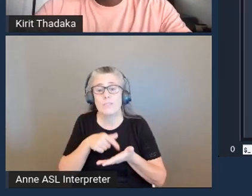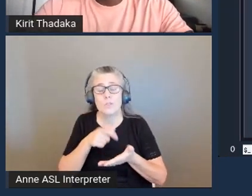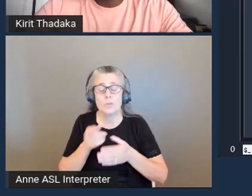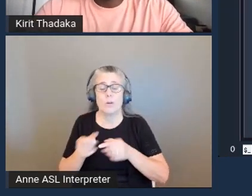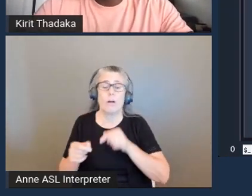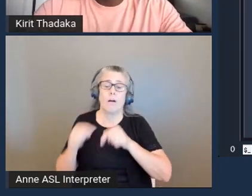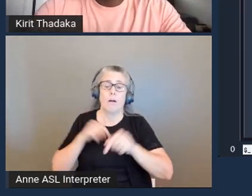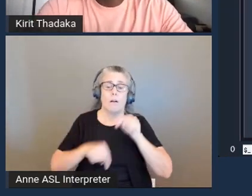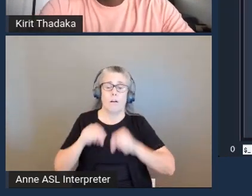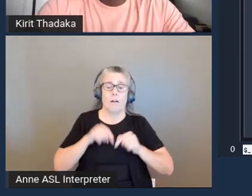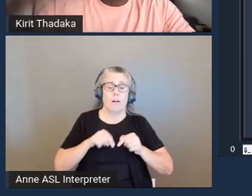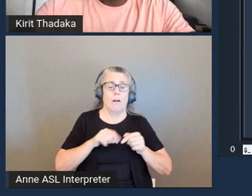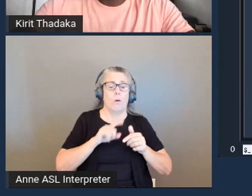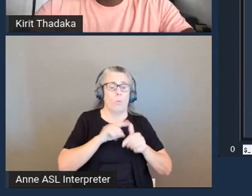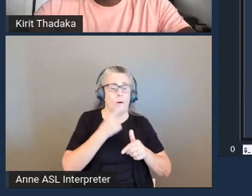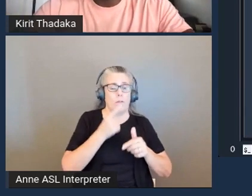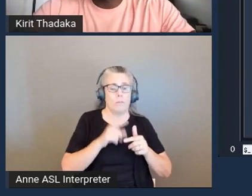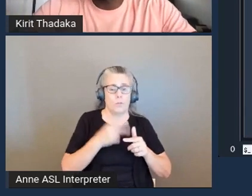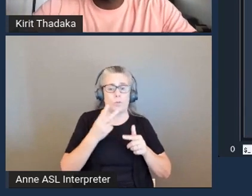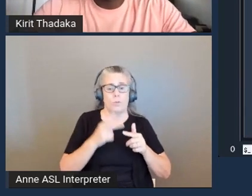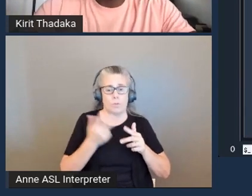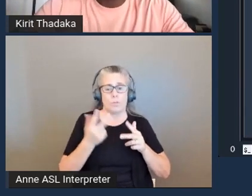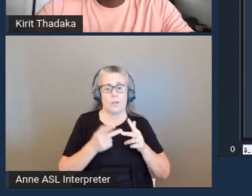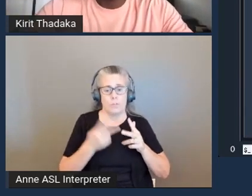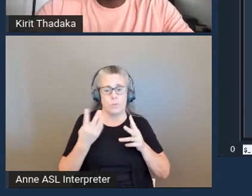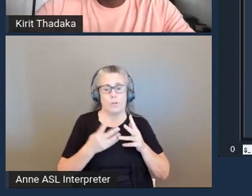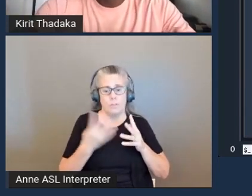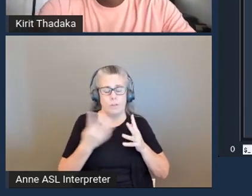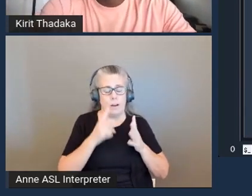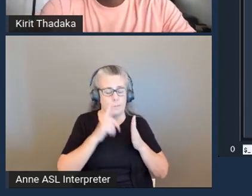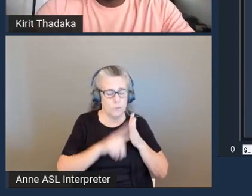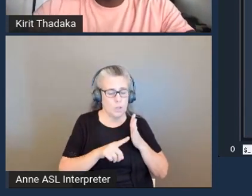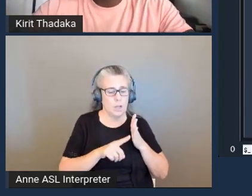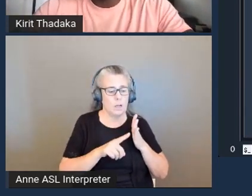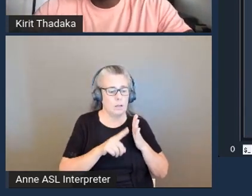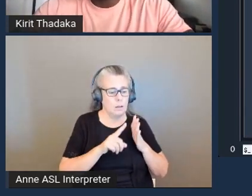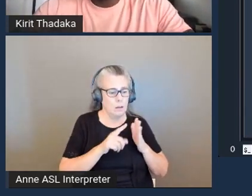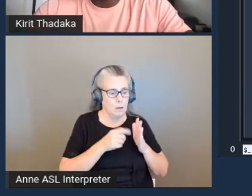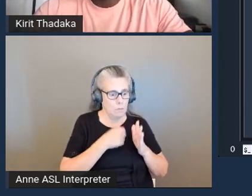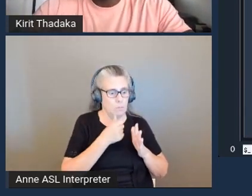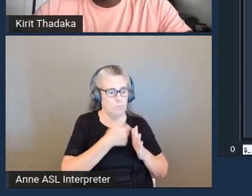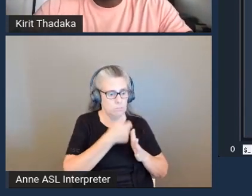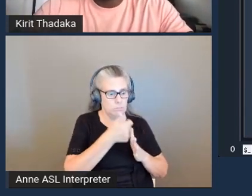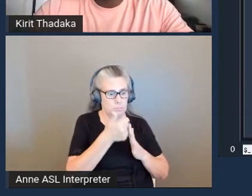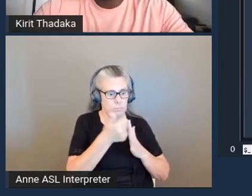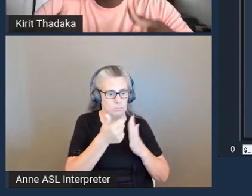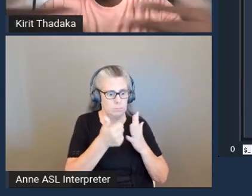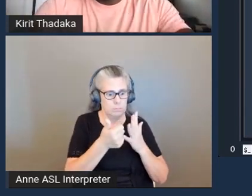I can just run the pipeline, go make a coffee, come back, and then I can see everything that's happening,